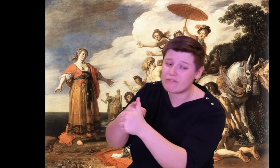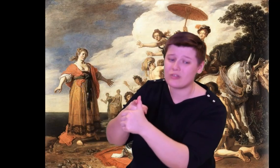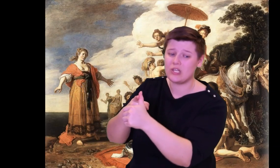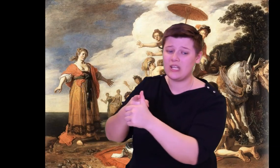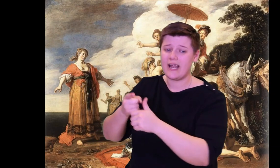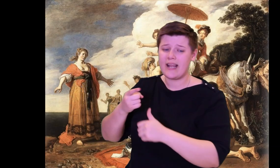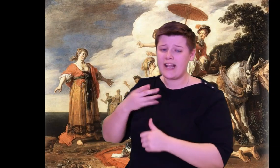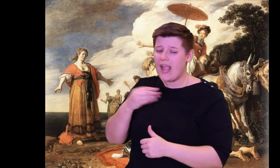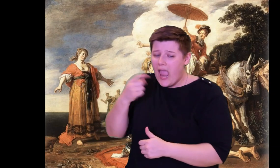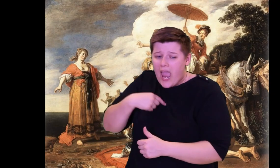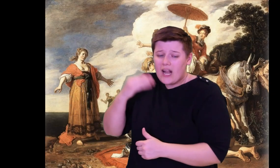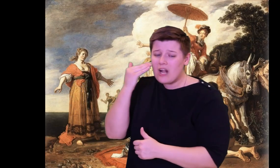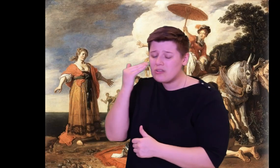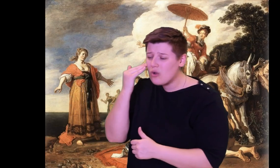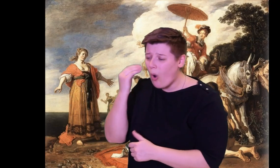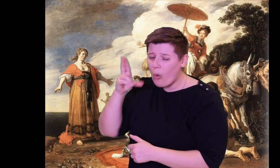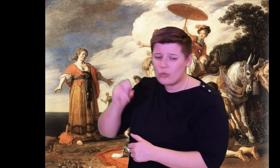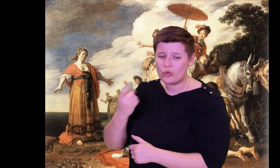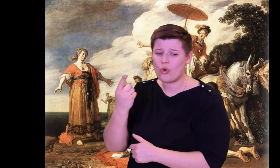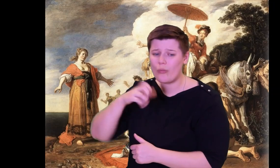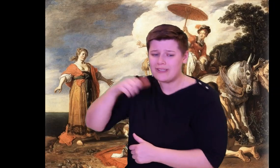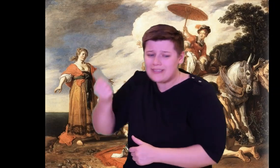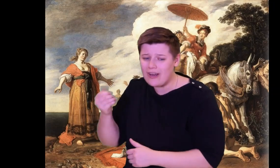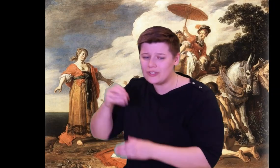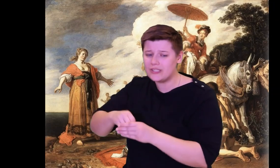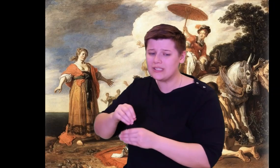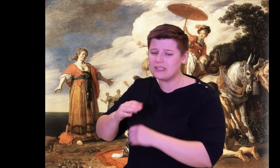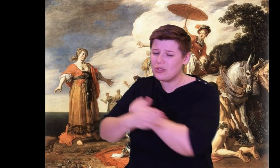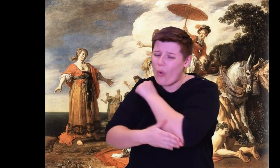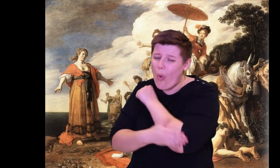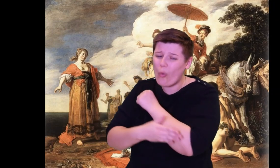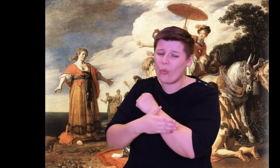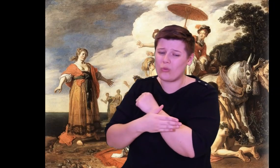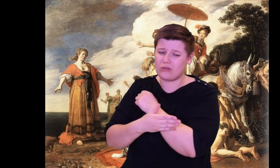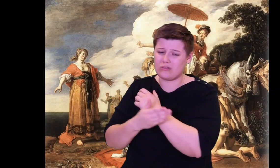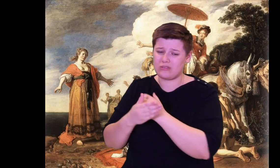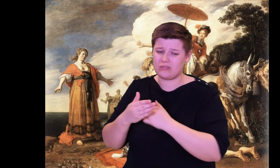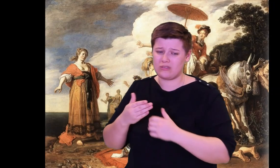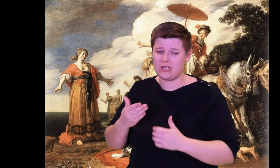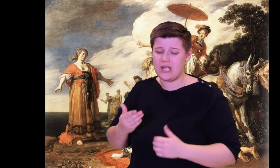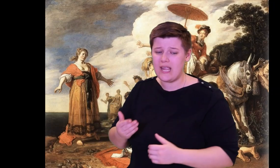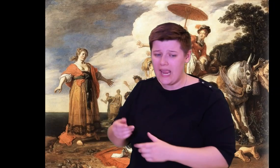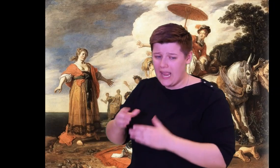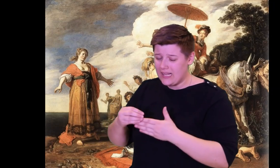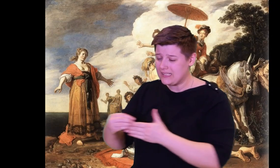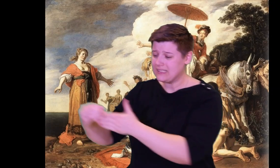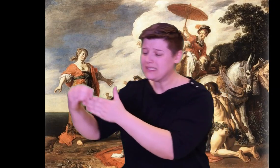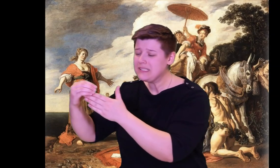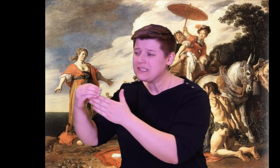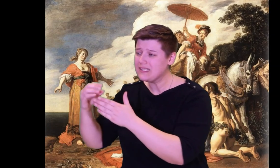So may the gods grant all your heart’s desires, a home and husband, somebody like-minded.”